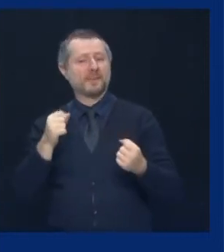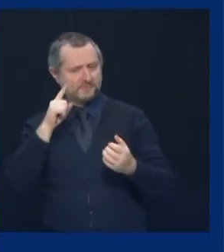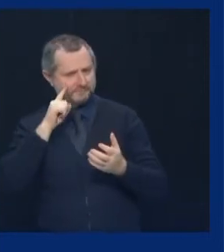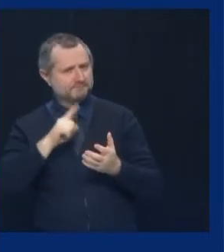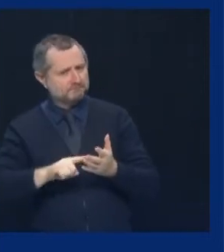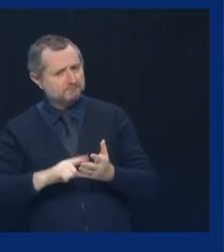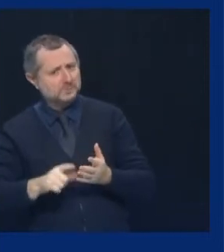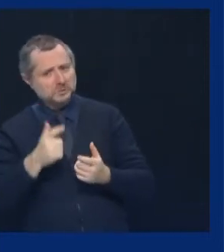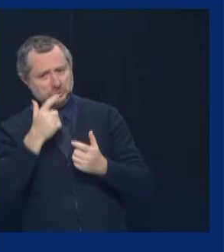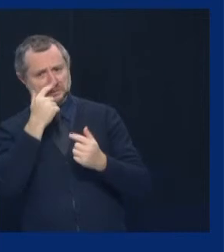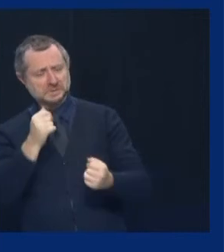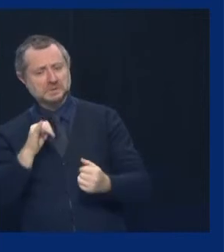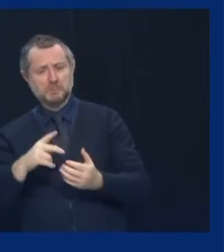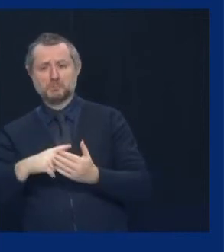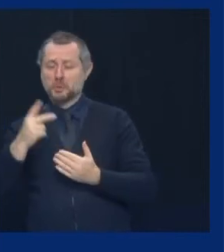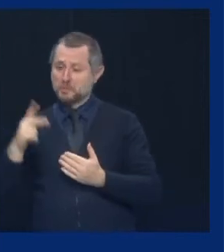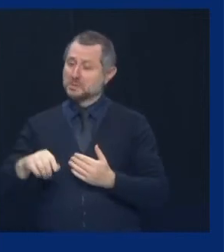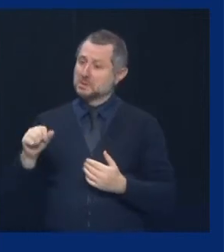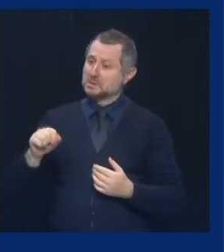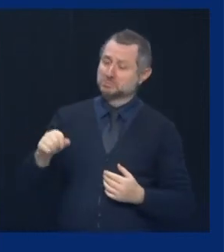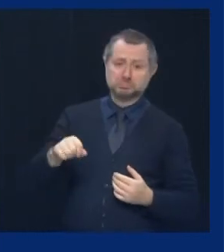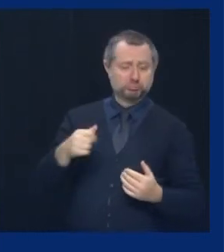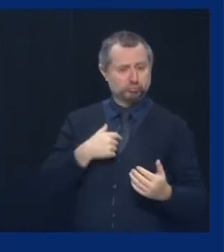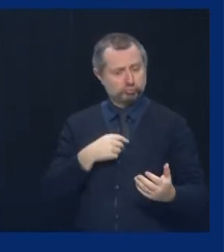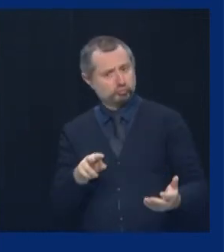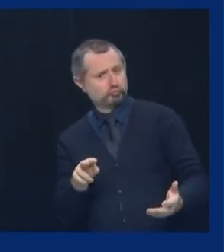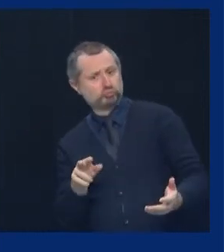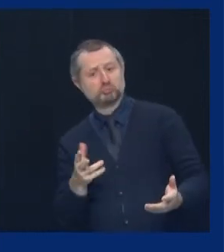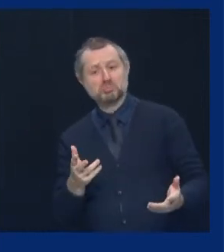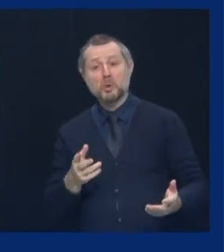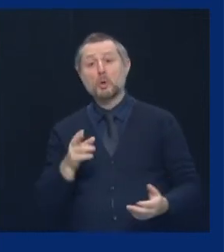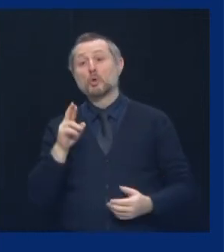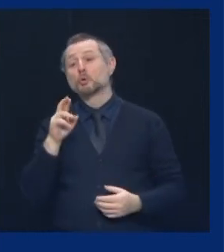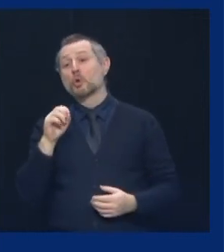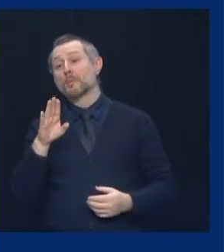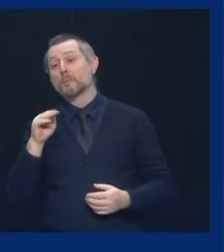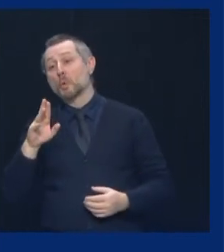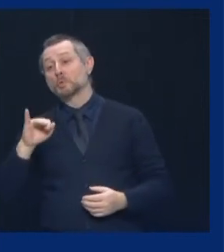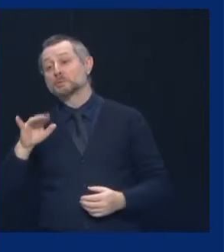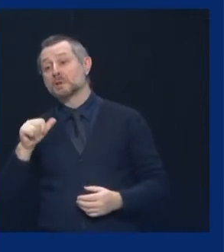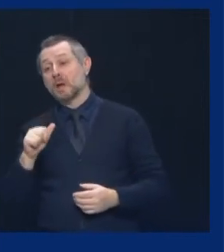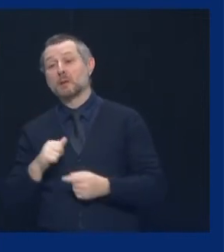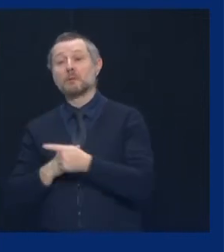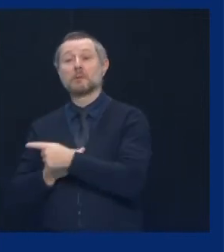YOU HEARD DR. ZUCKER SPEAK ABOUT THE DEPARTMENT OF HEALTH DEMONSTRATION PROGRAM THAT HE'S